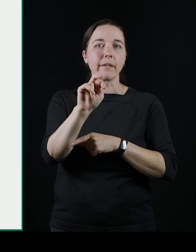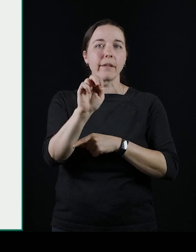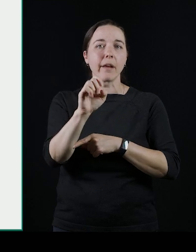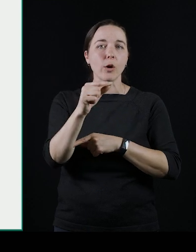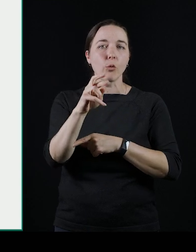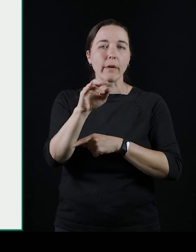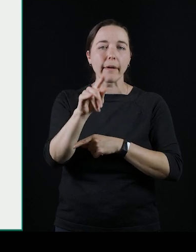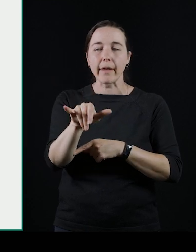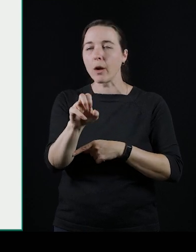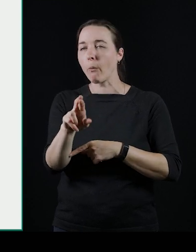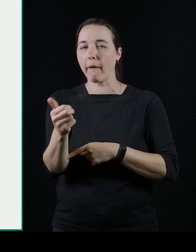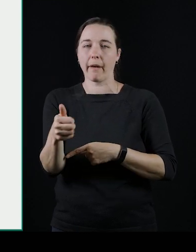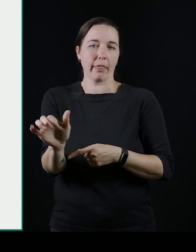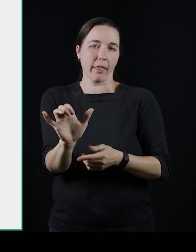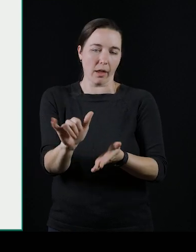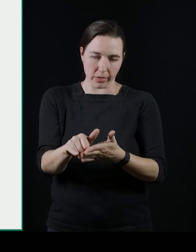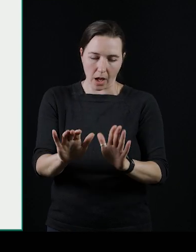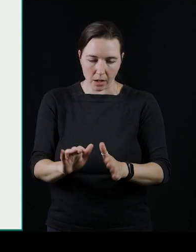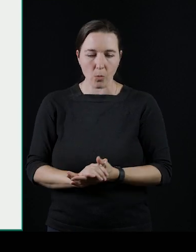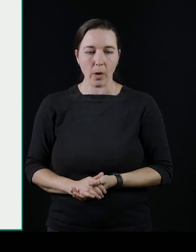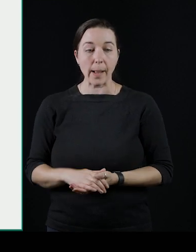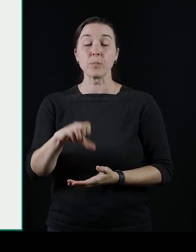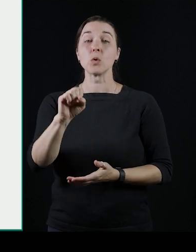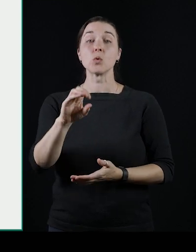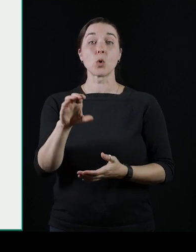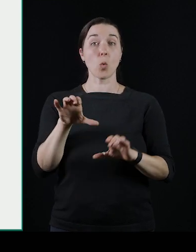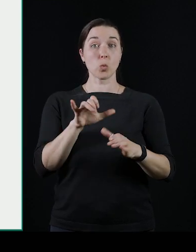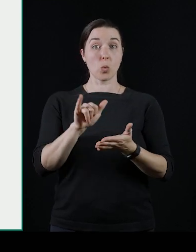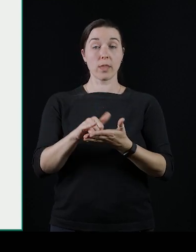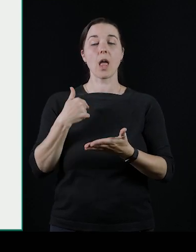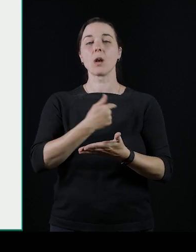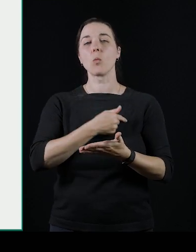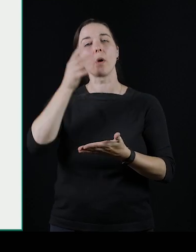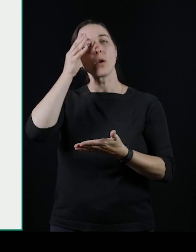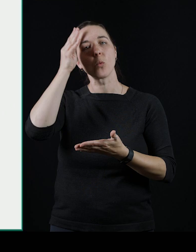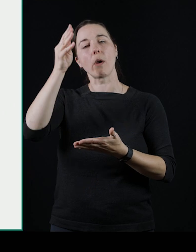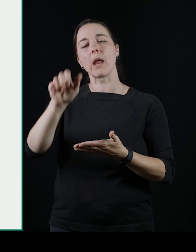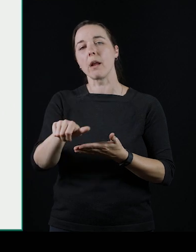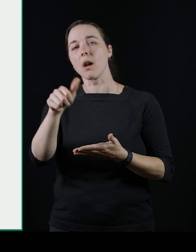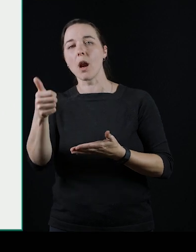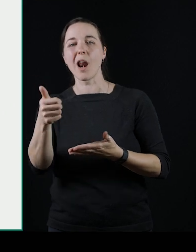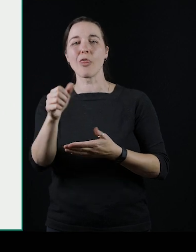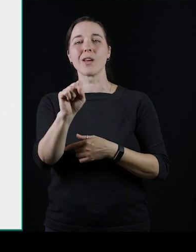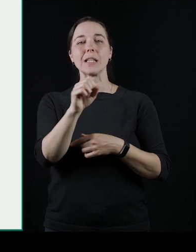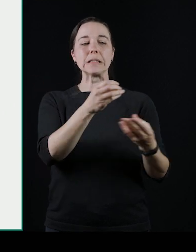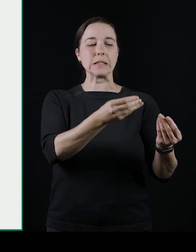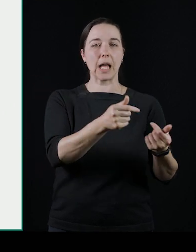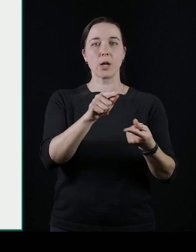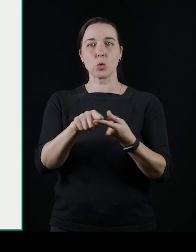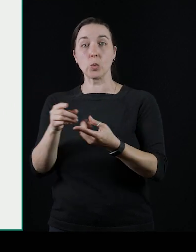and things like that. So to do this, we created another site-to-site VPN